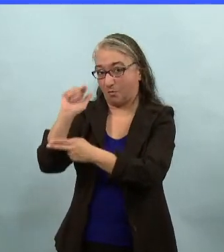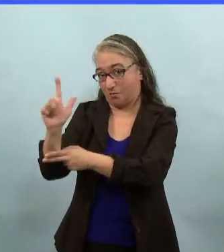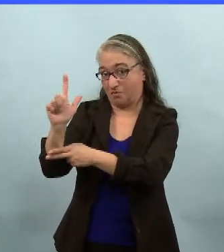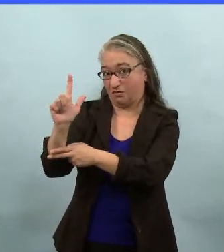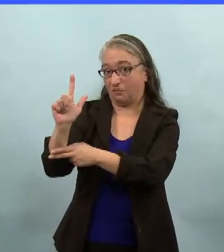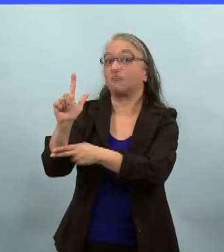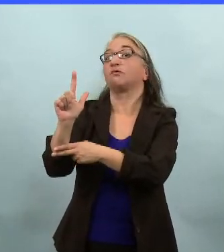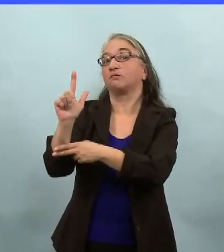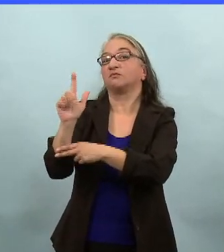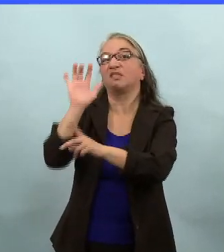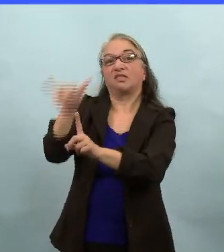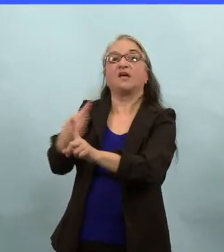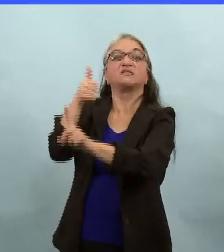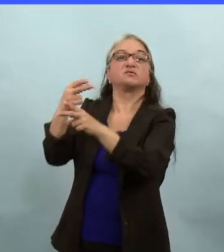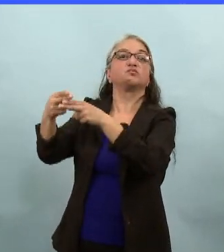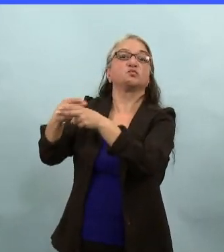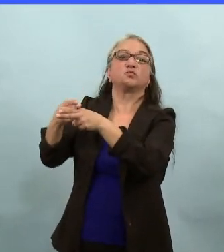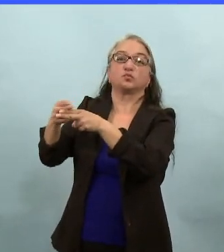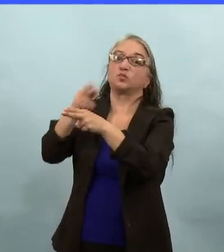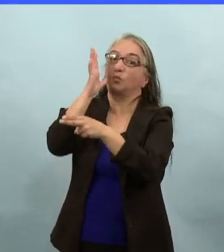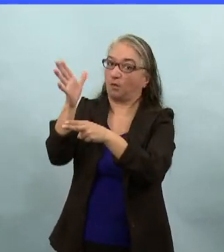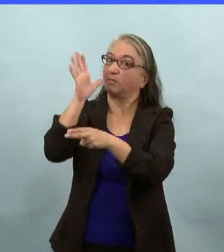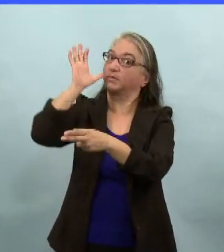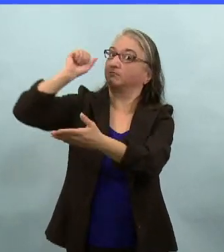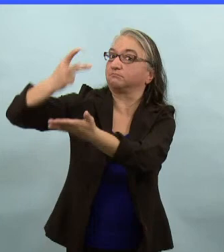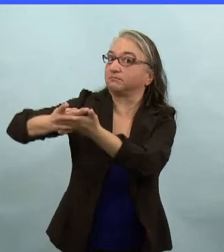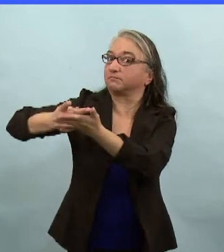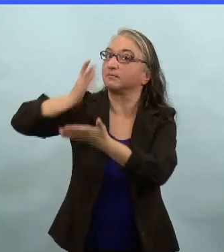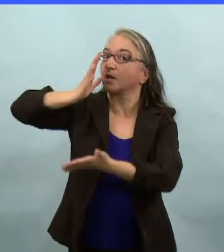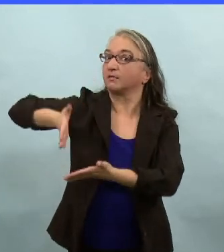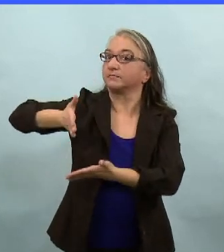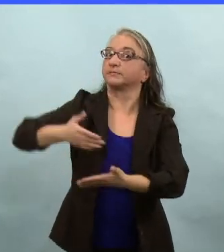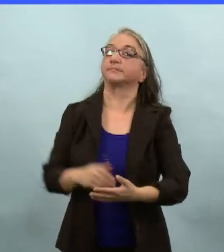so these are all the things that people have people have lots of tools that they